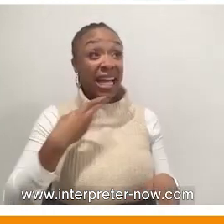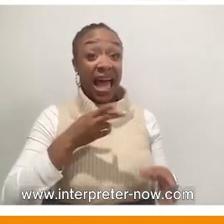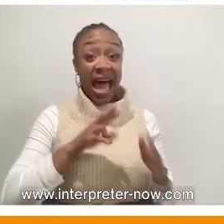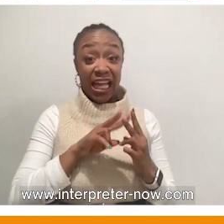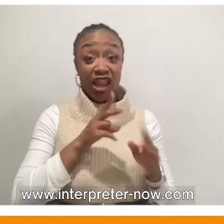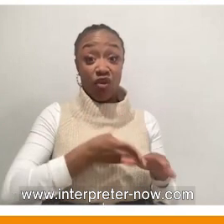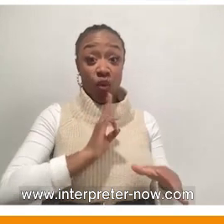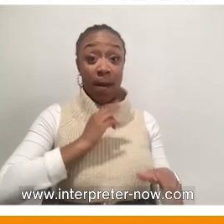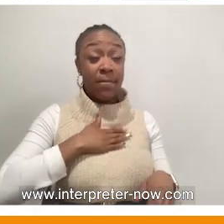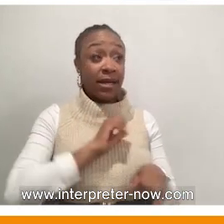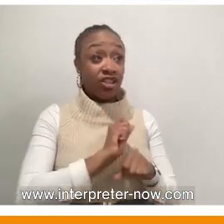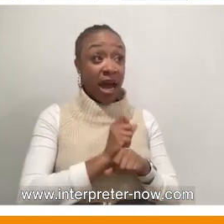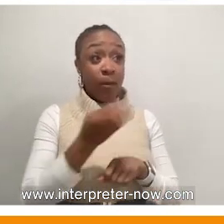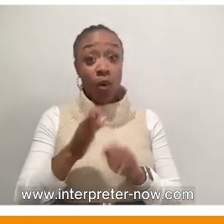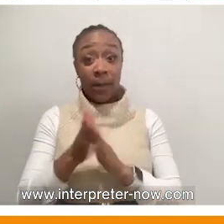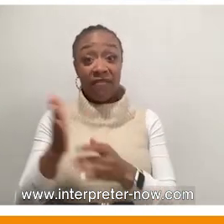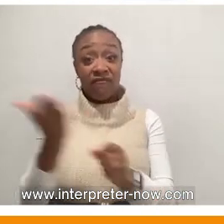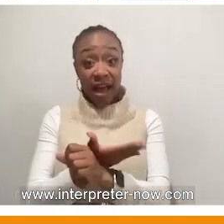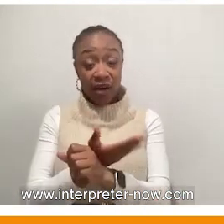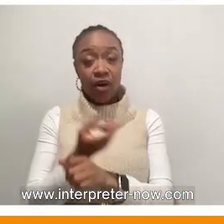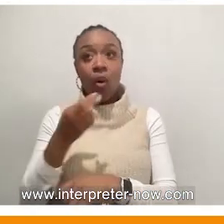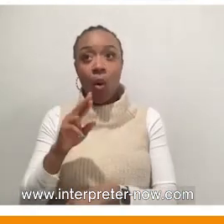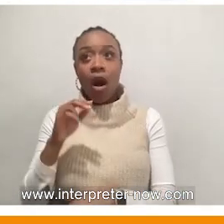So I was pretty close to either quitting my dream job or being fired in that first year.